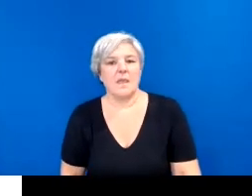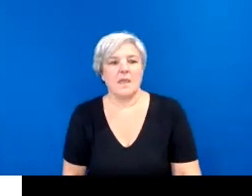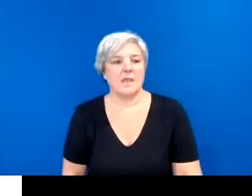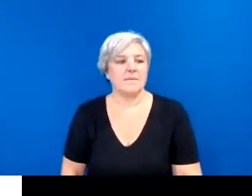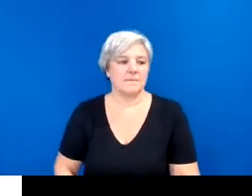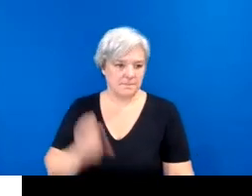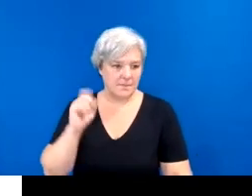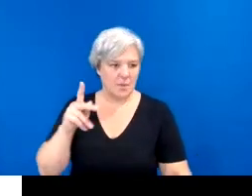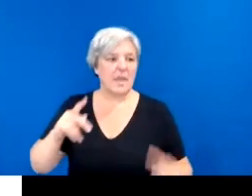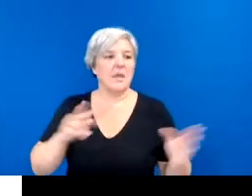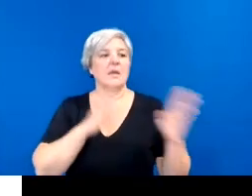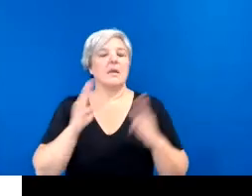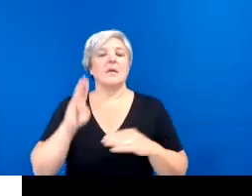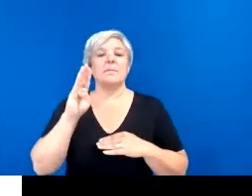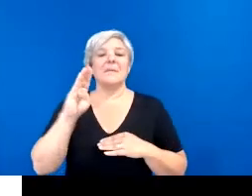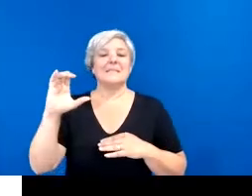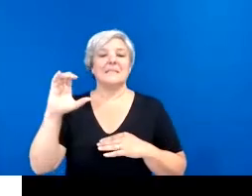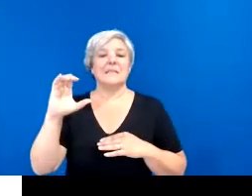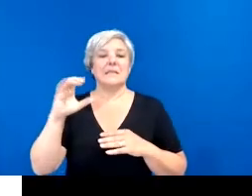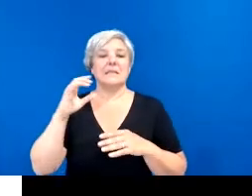Okay. So BC campus.